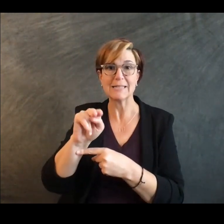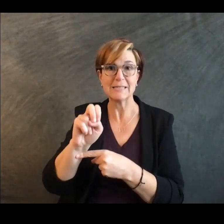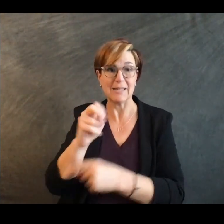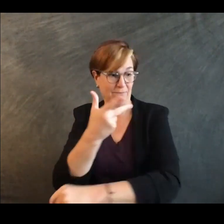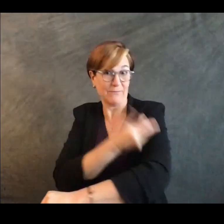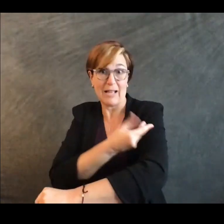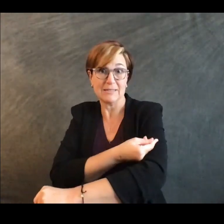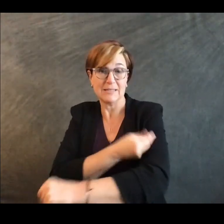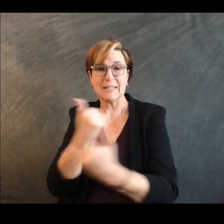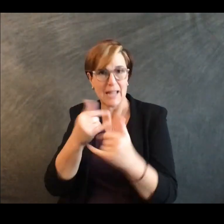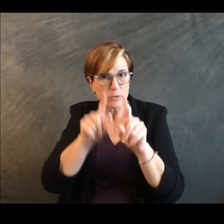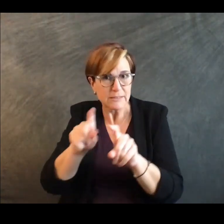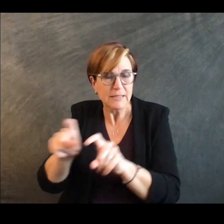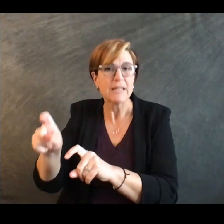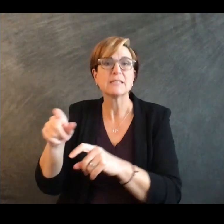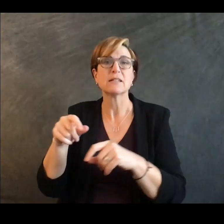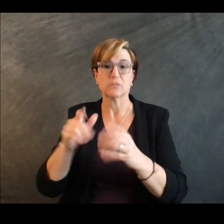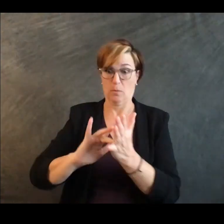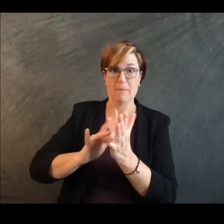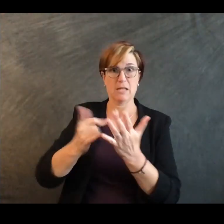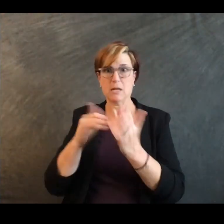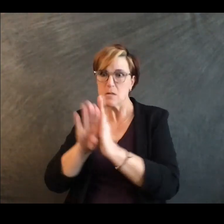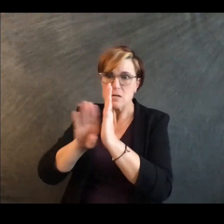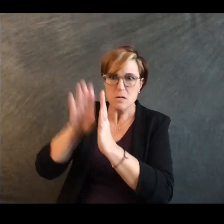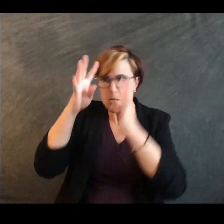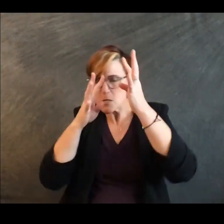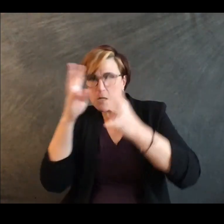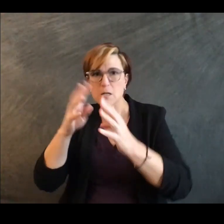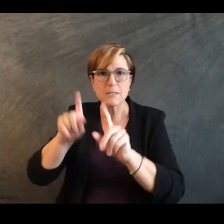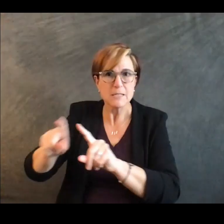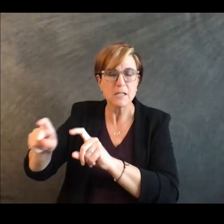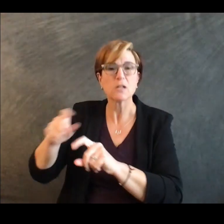needed medical supplies and bring more production of essential medicines back